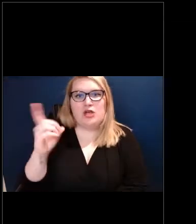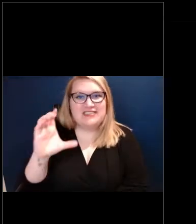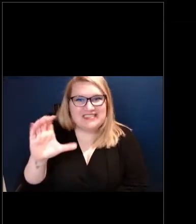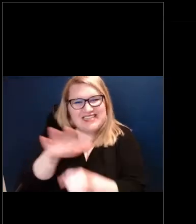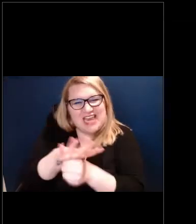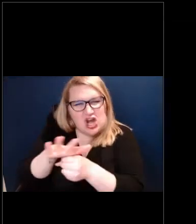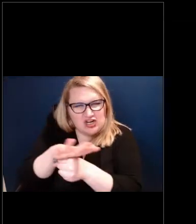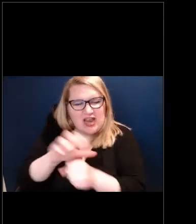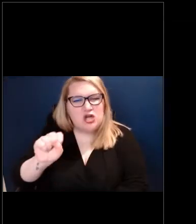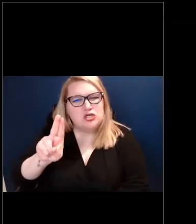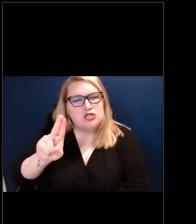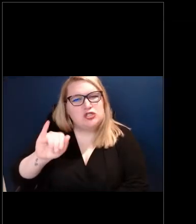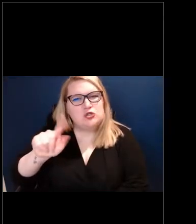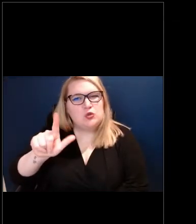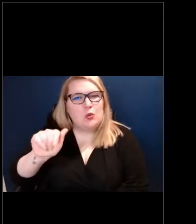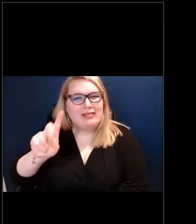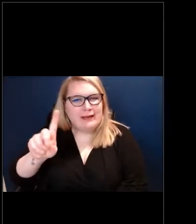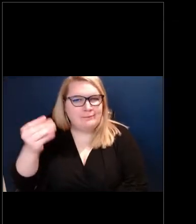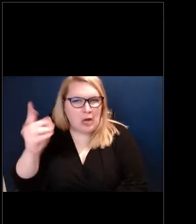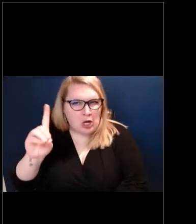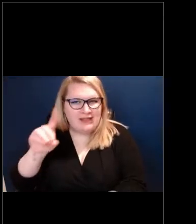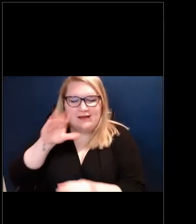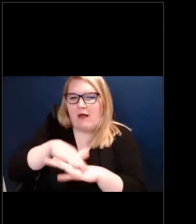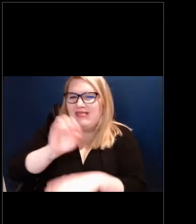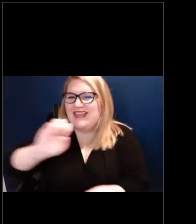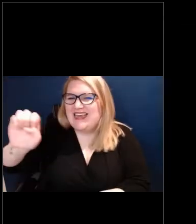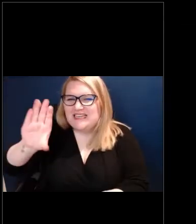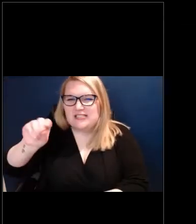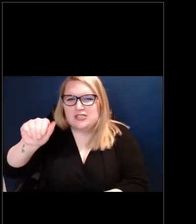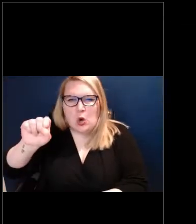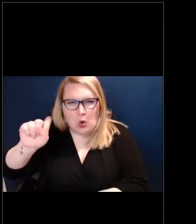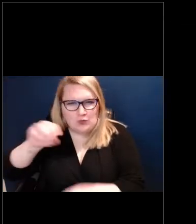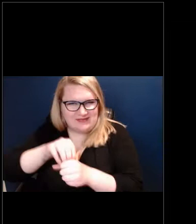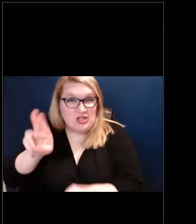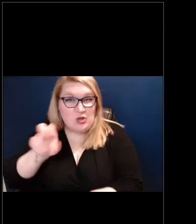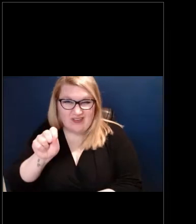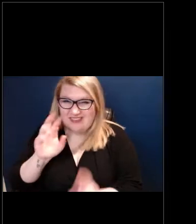which is on the East Coast of the United States. We hope you enjoy this event and learn a lot.